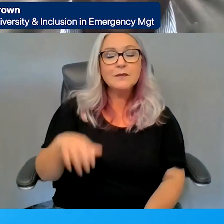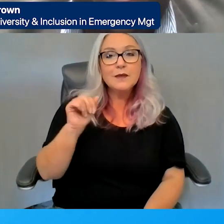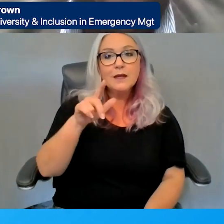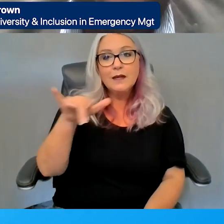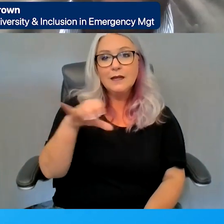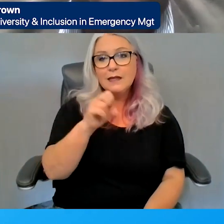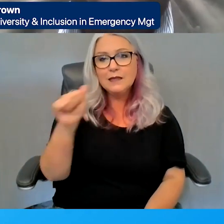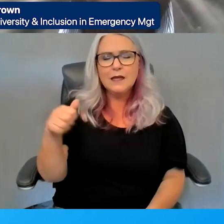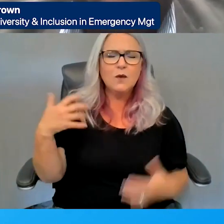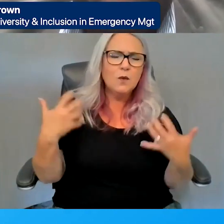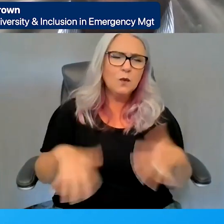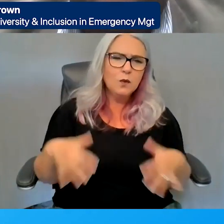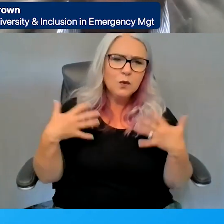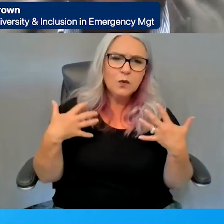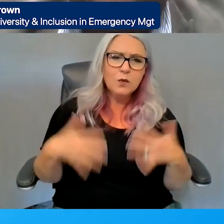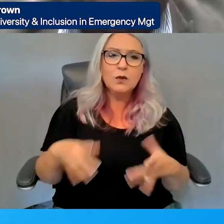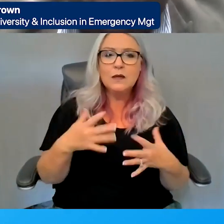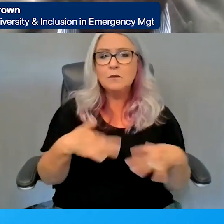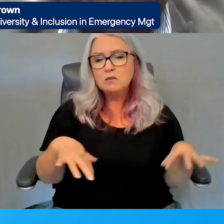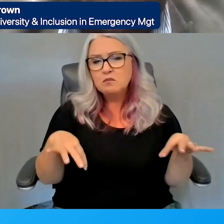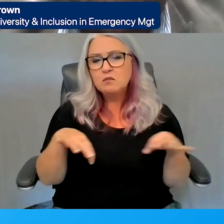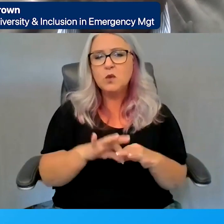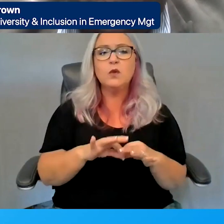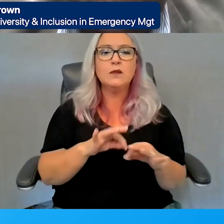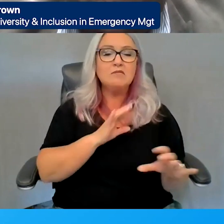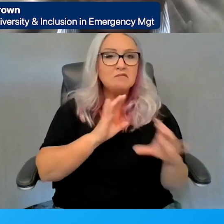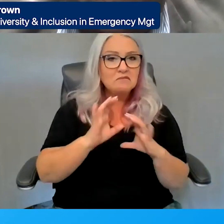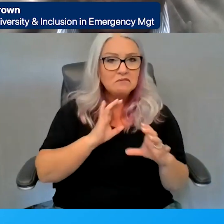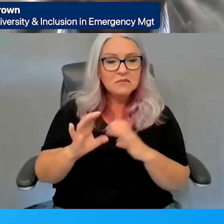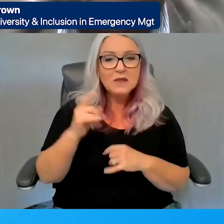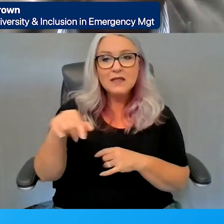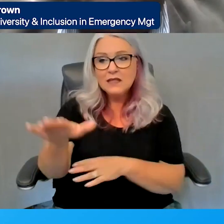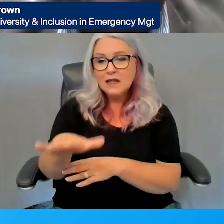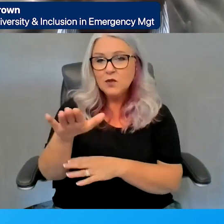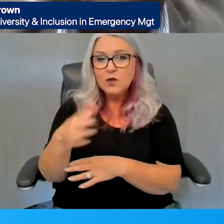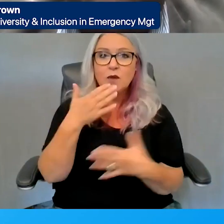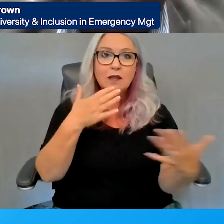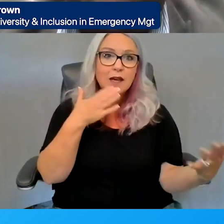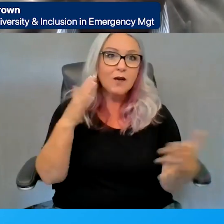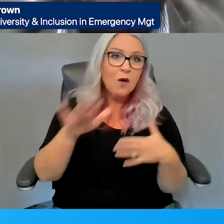important conversation this afternoon. And we would like to thank all of our speakers today